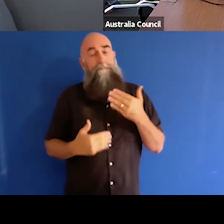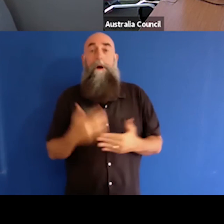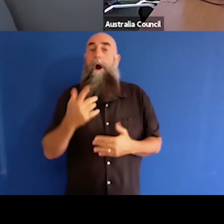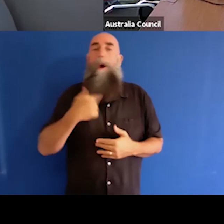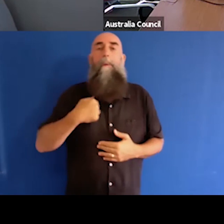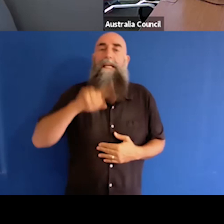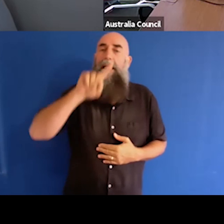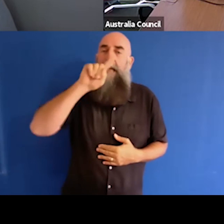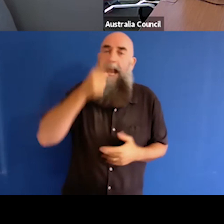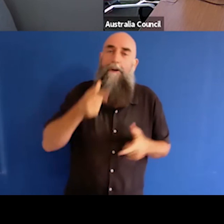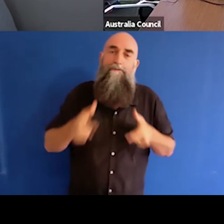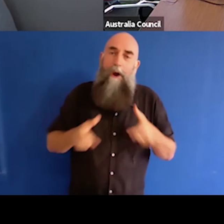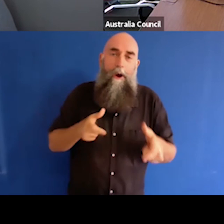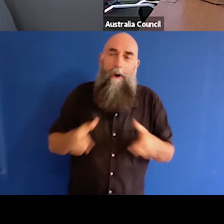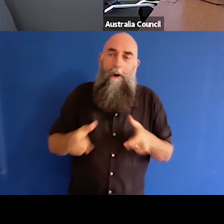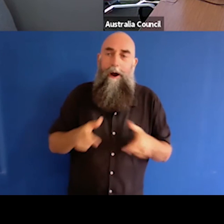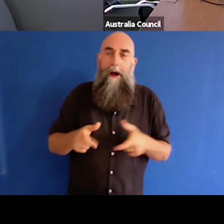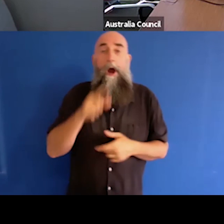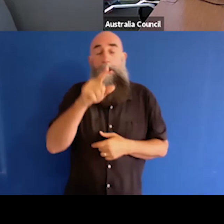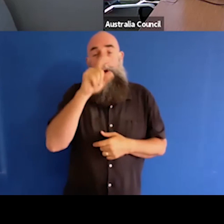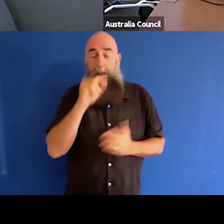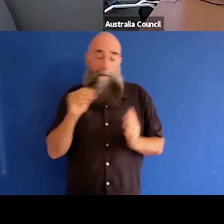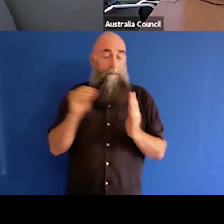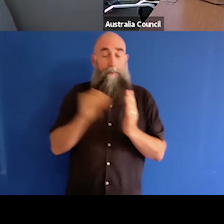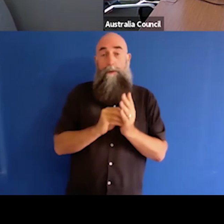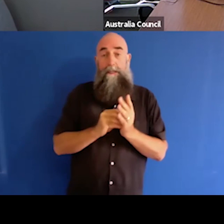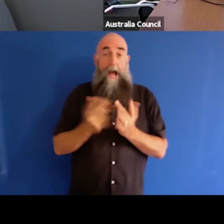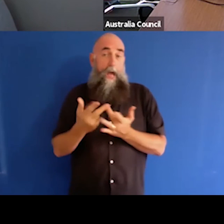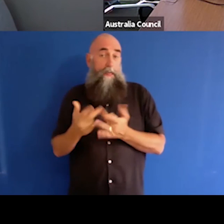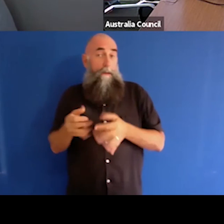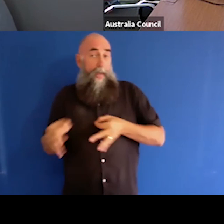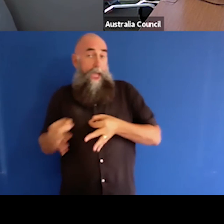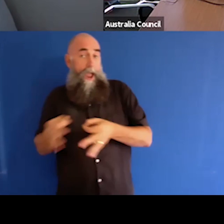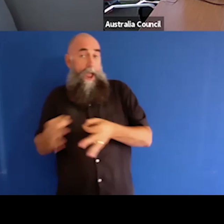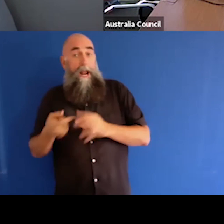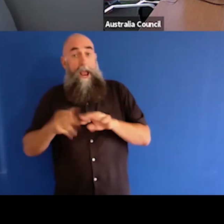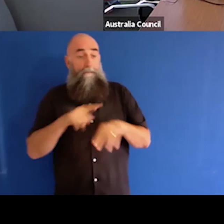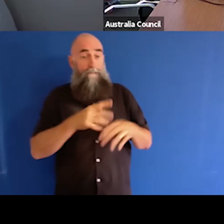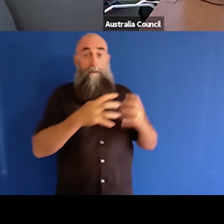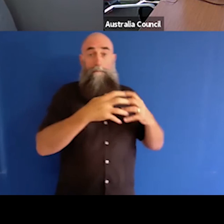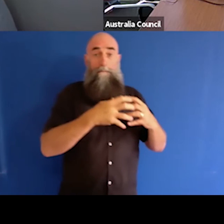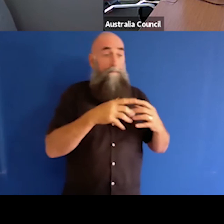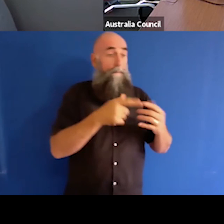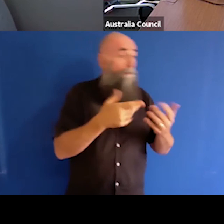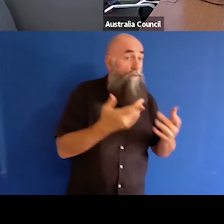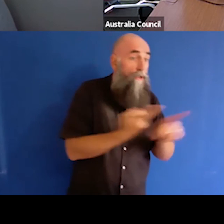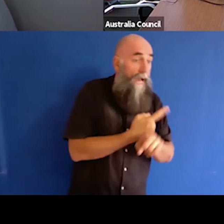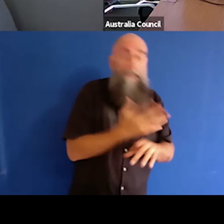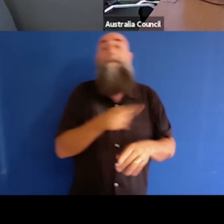You could put in contingency plans... You can certainly put in contingency plans. Things are relatively open at the moment, especially in Victoria.